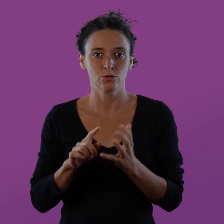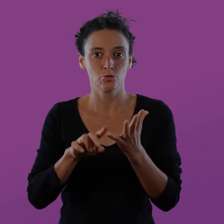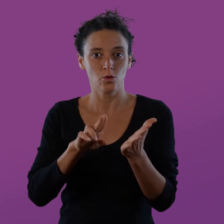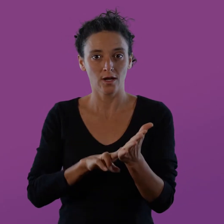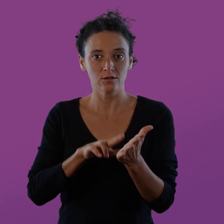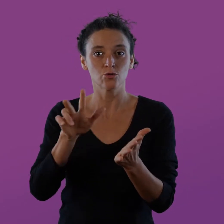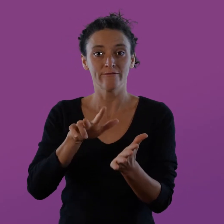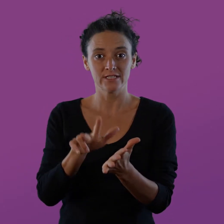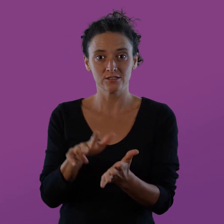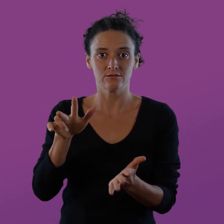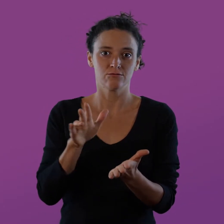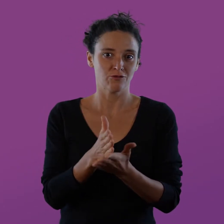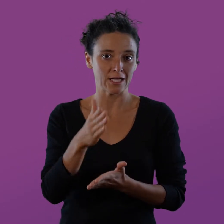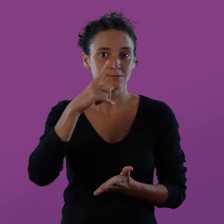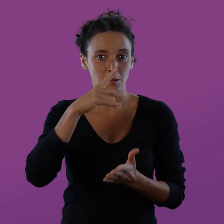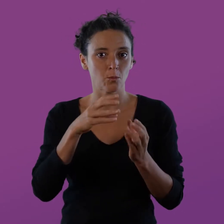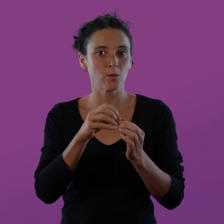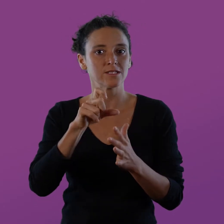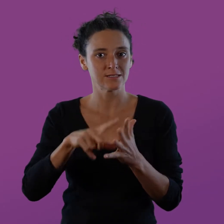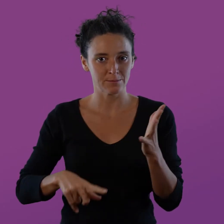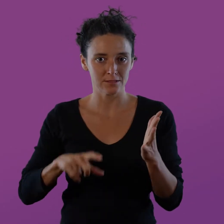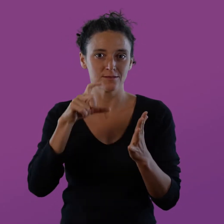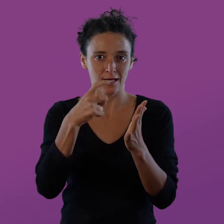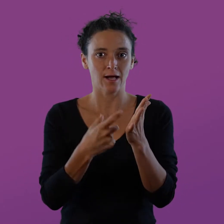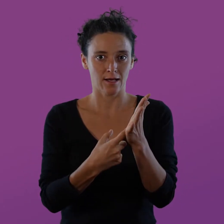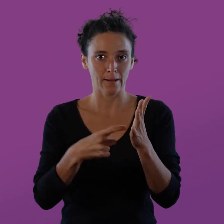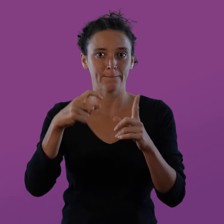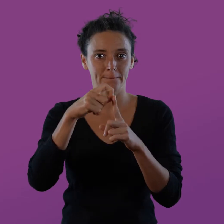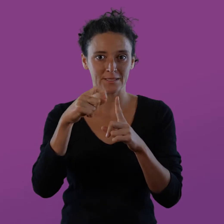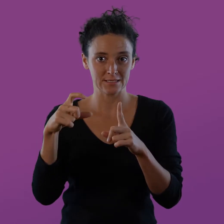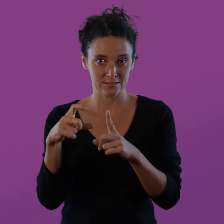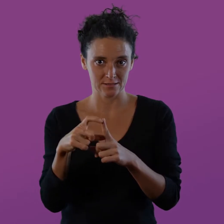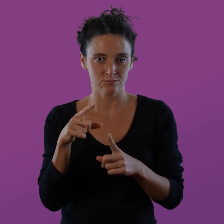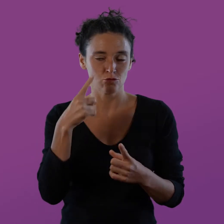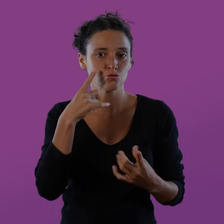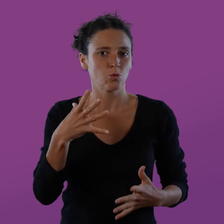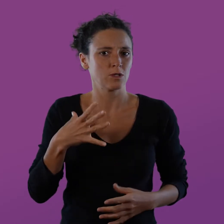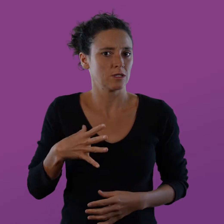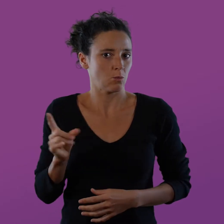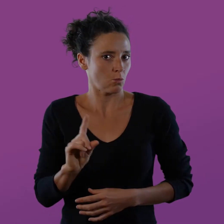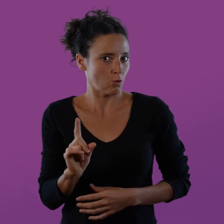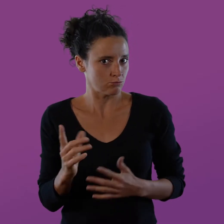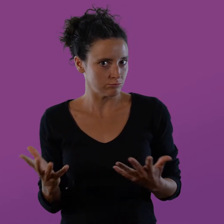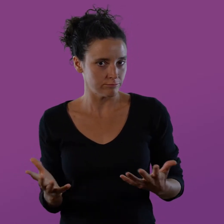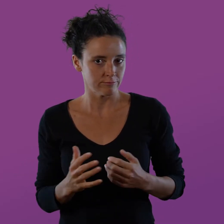The United Nations Convention on the Rights of Persons with Disabilities emphasises the need to: